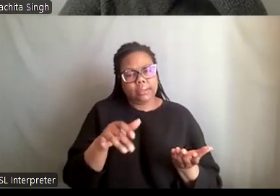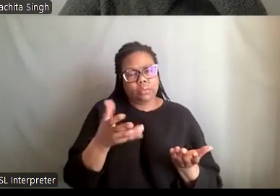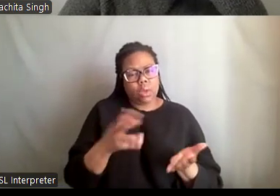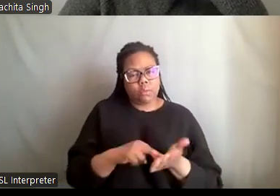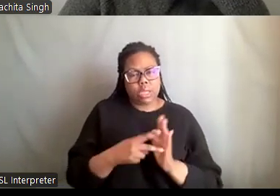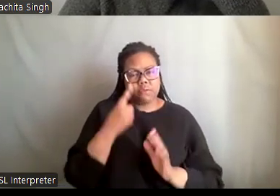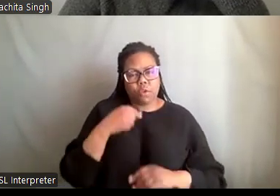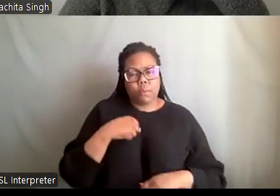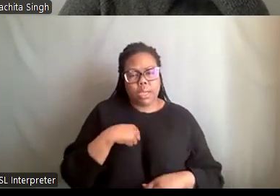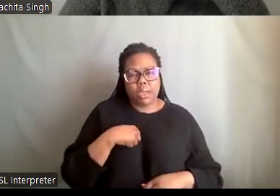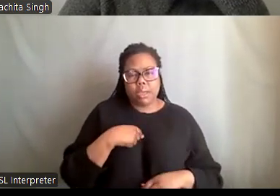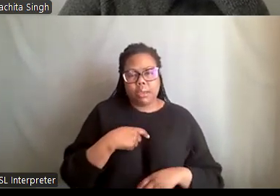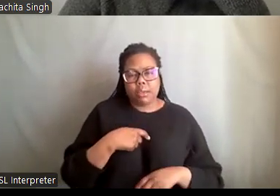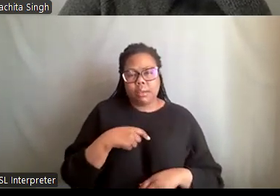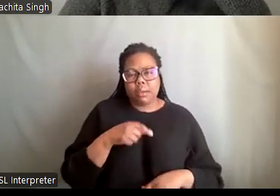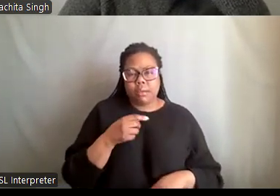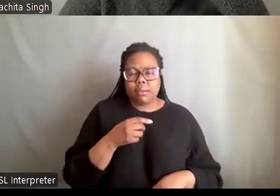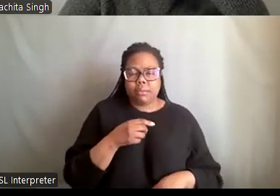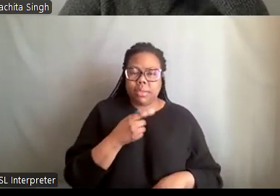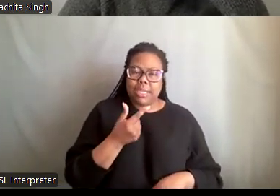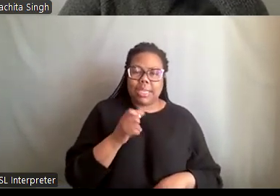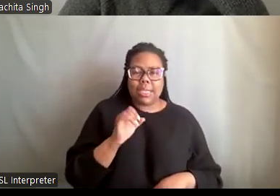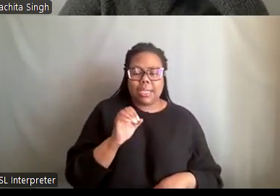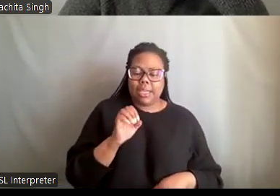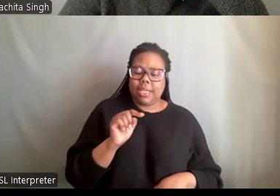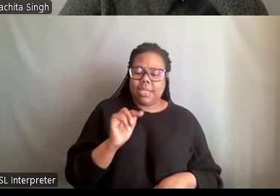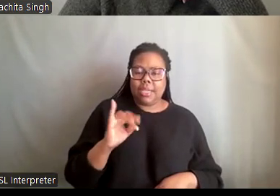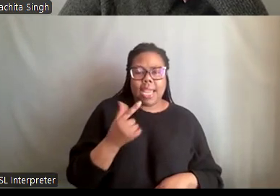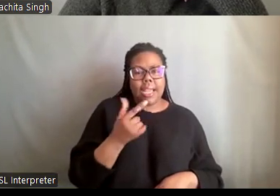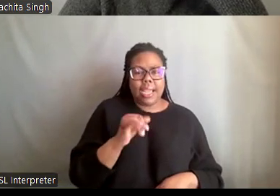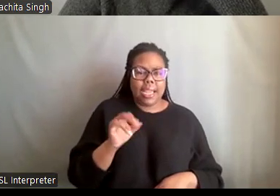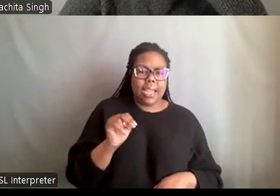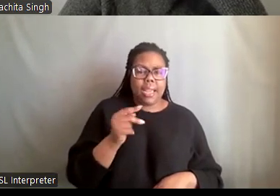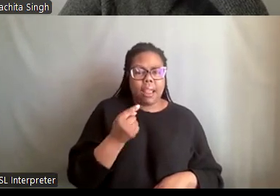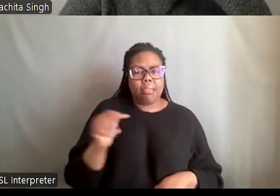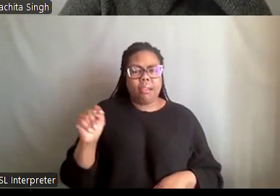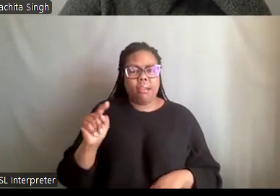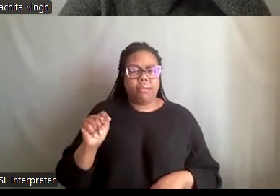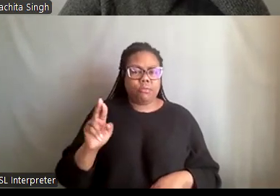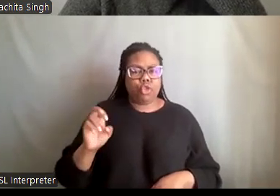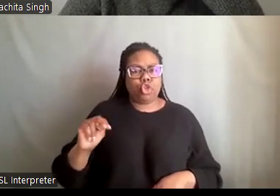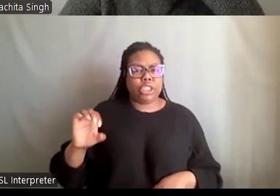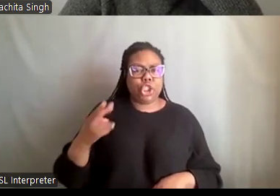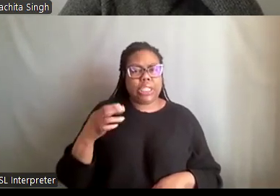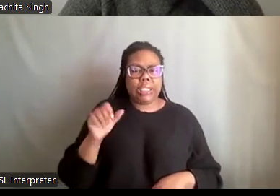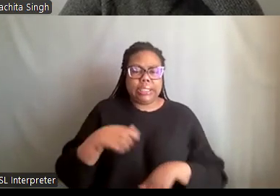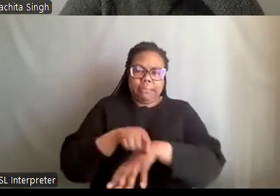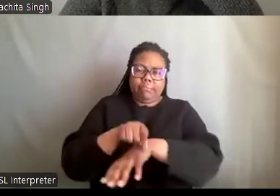So yeah, that's to me what's getting what being in the trenches means.